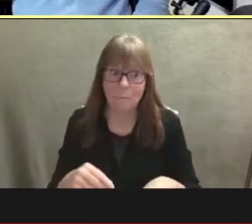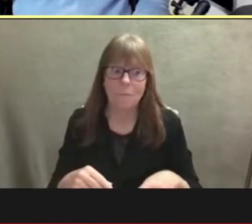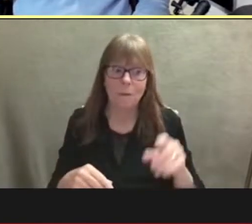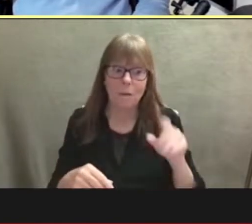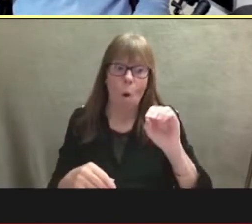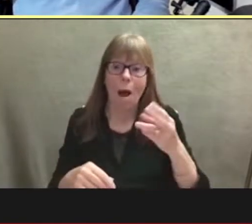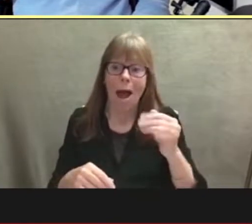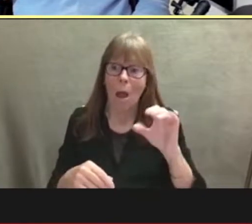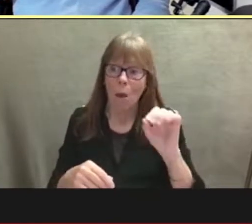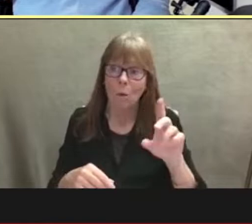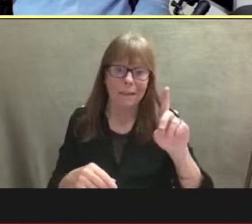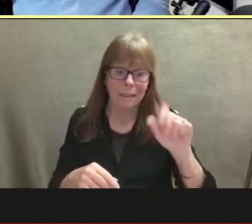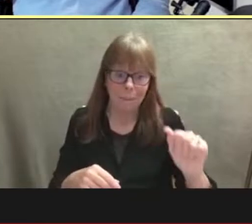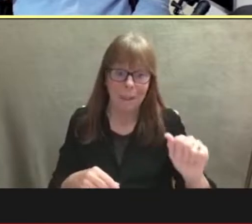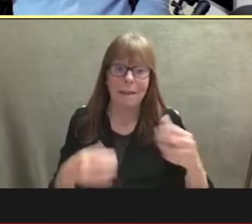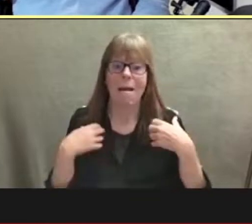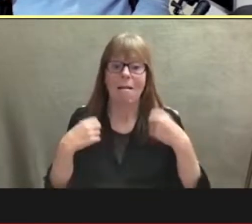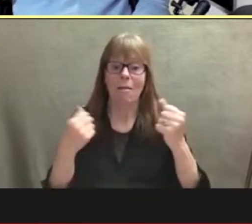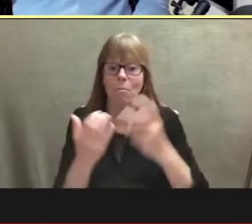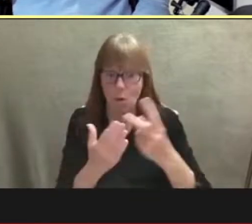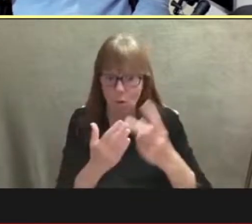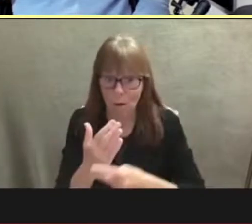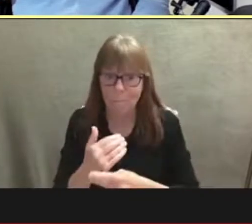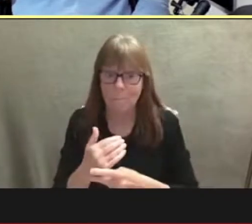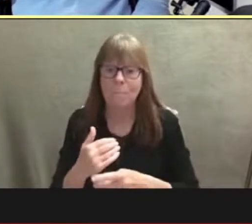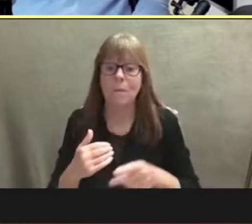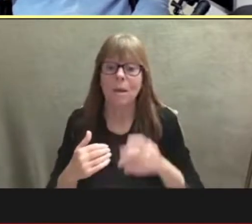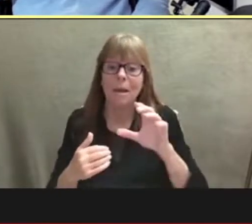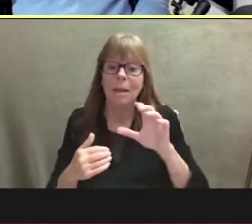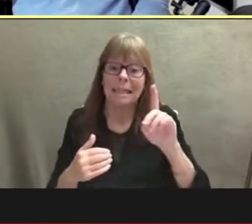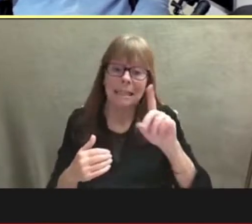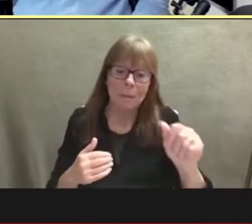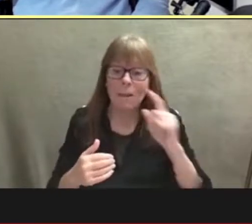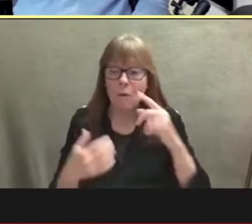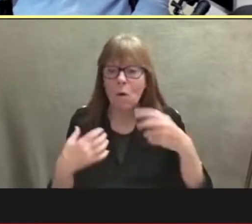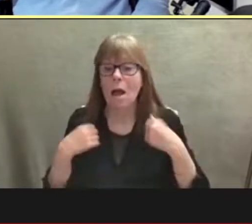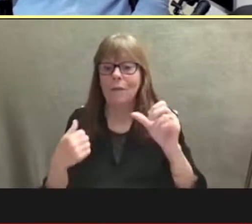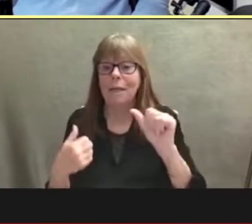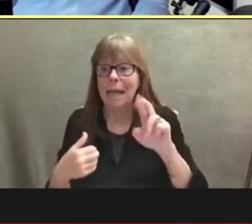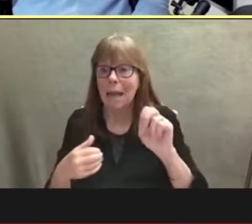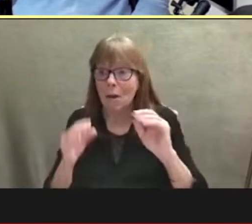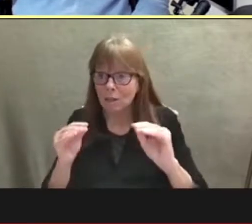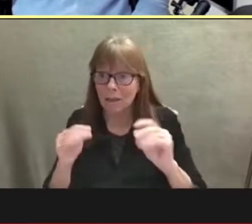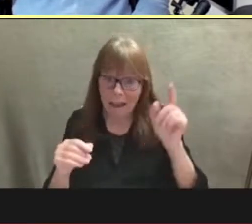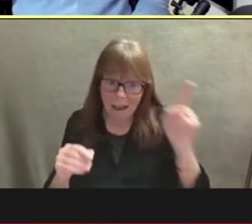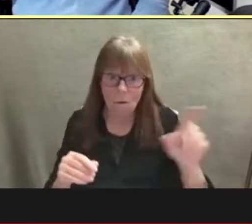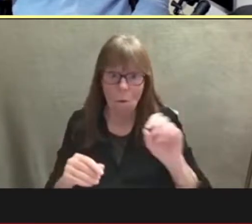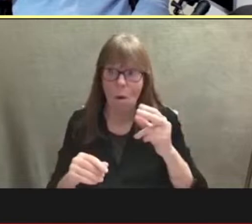“Core Competencies on Disability for Health Care Education” at the Ohio State University. Those